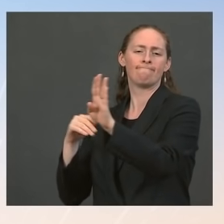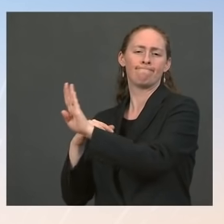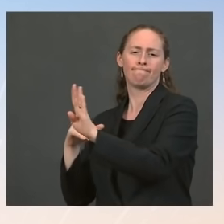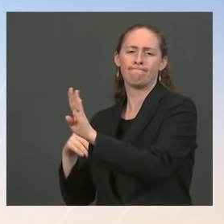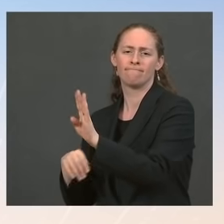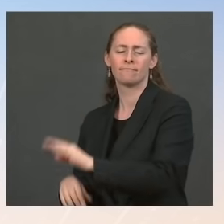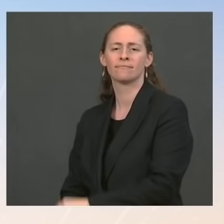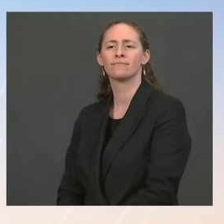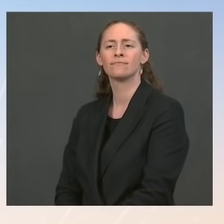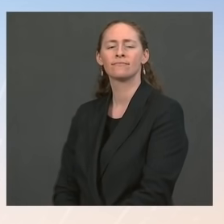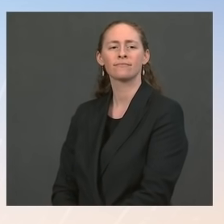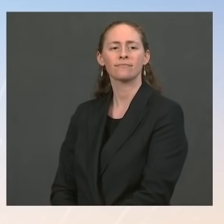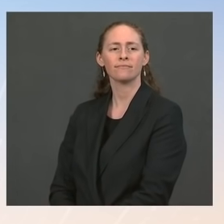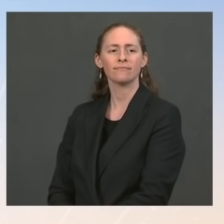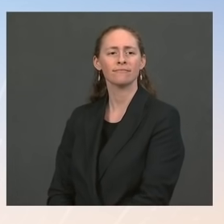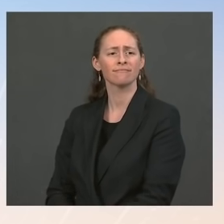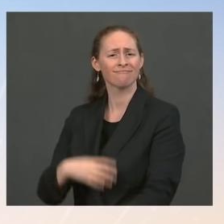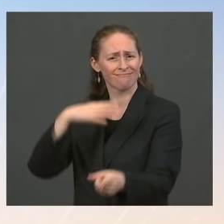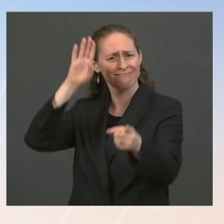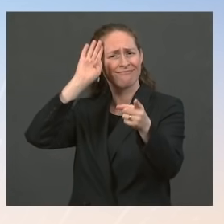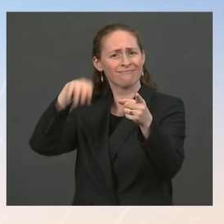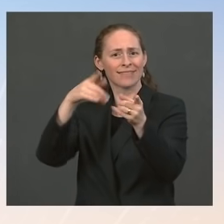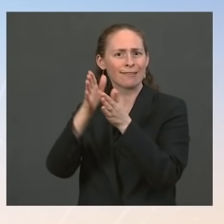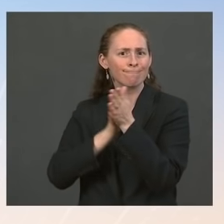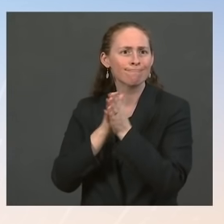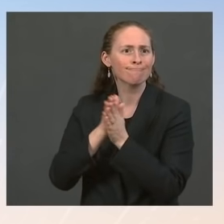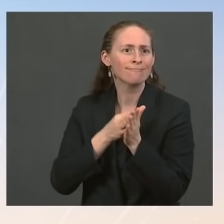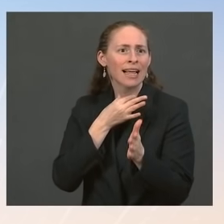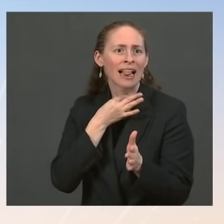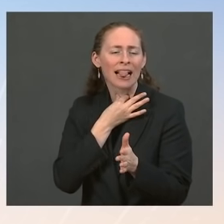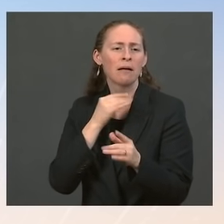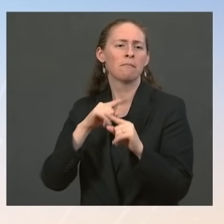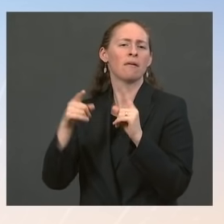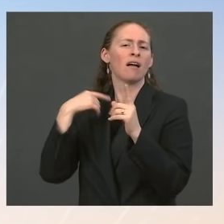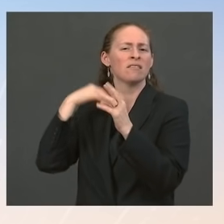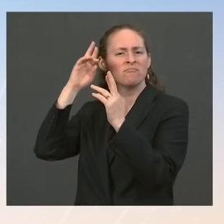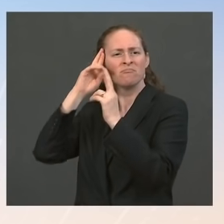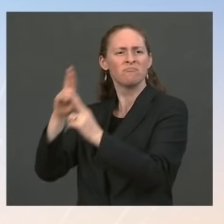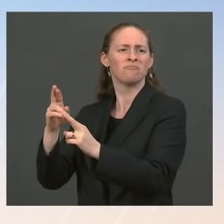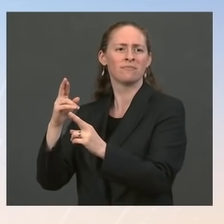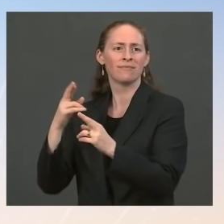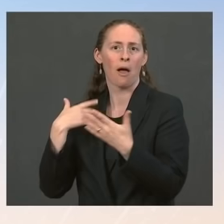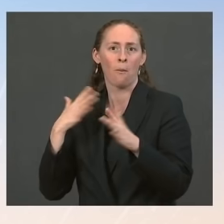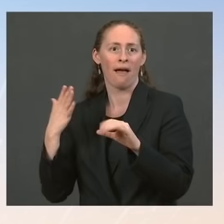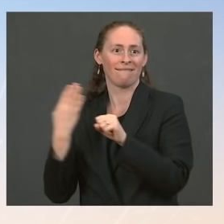And I understand the interest, but I'm going to try not to say anything that gets me fired today. I enjoy speaking with you all so much every day.